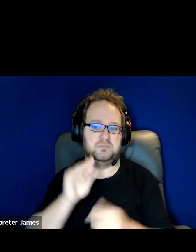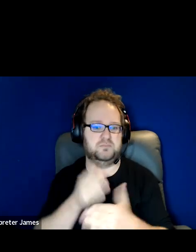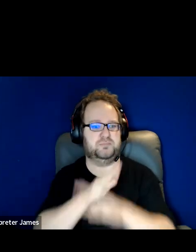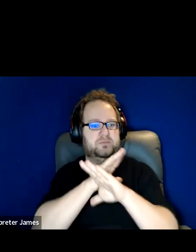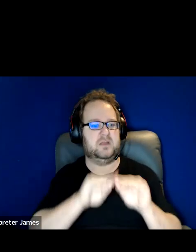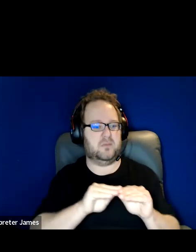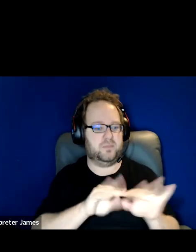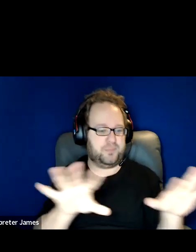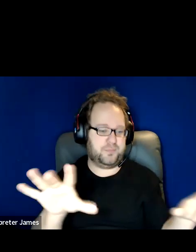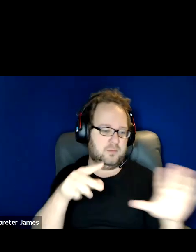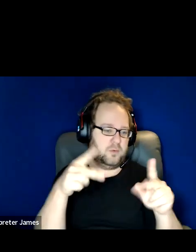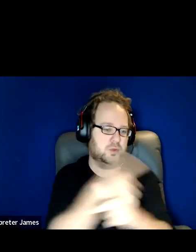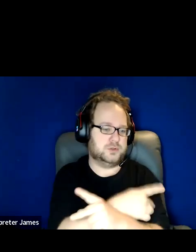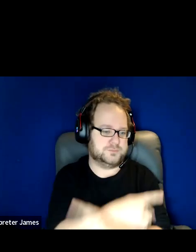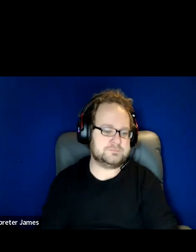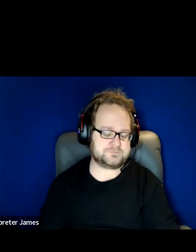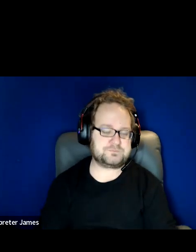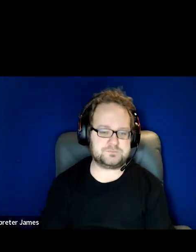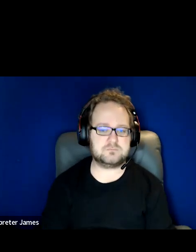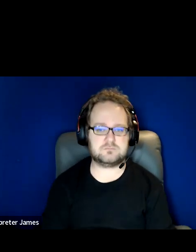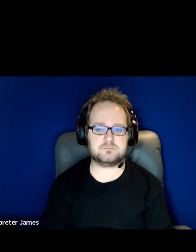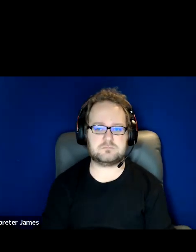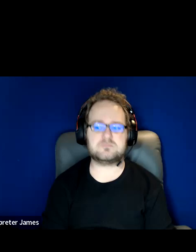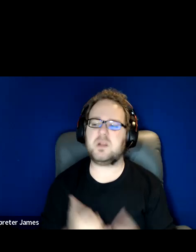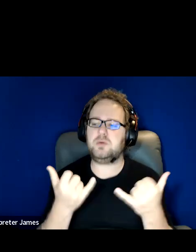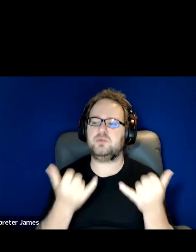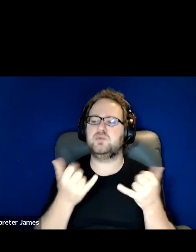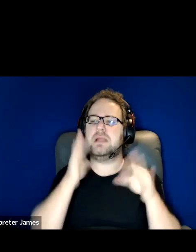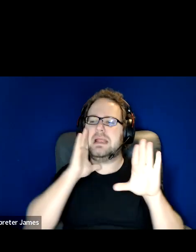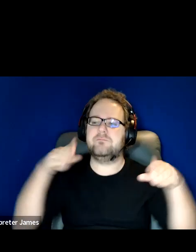But I'm going to focus today primarily on our respiratory